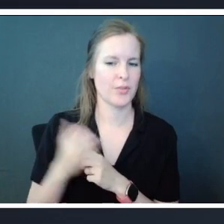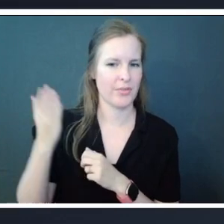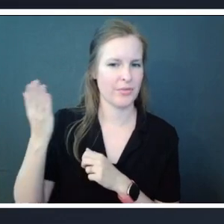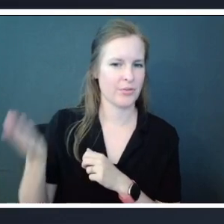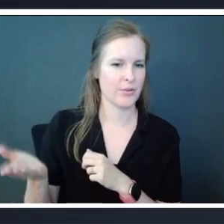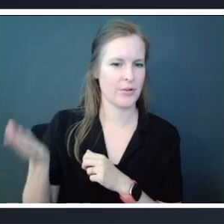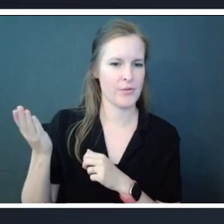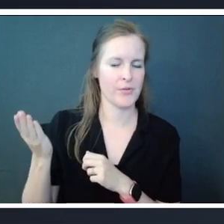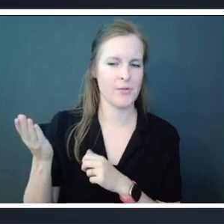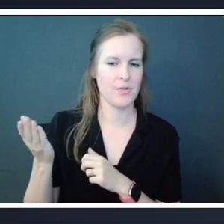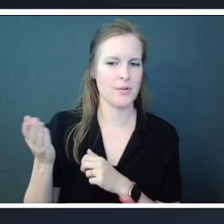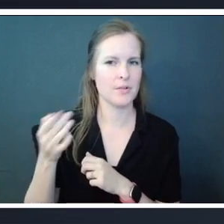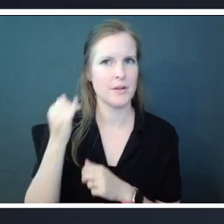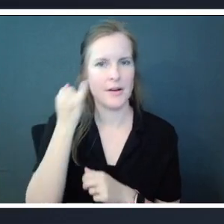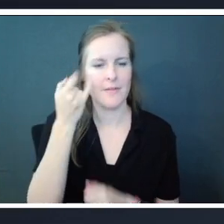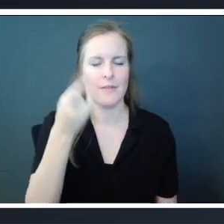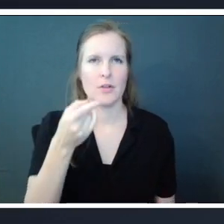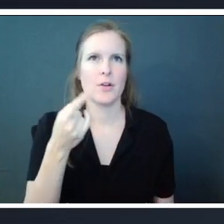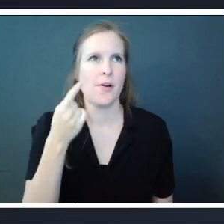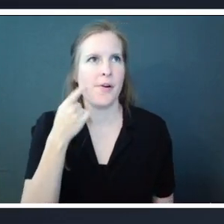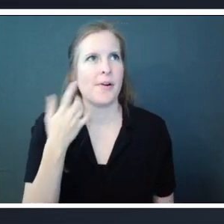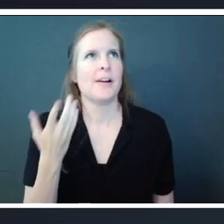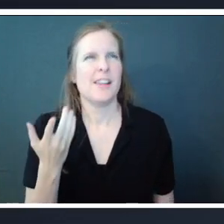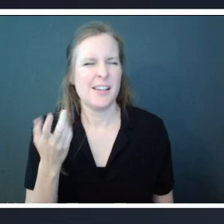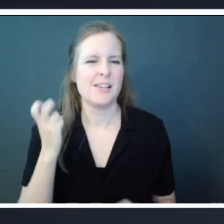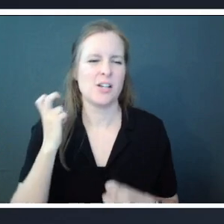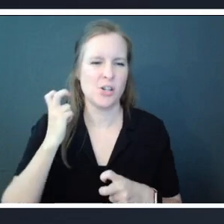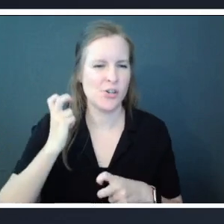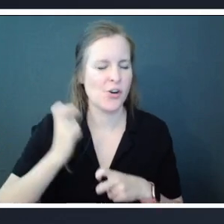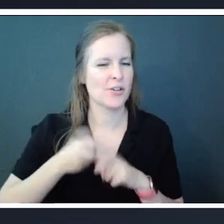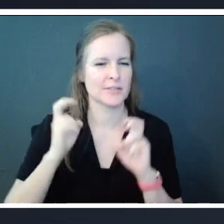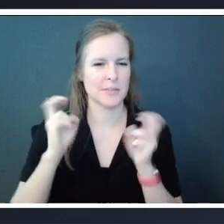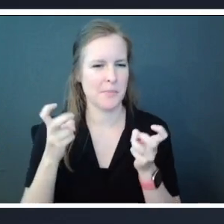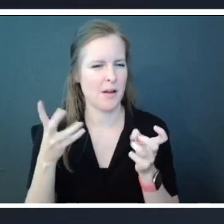this or I would love to connect with the zoo and teach this topic, we would love to hear